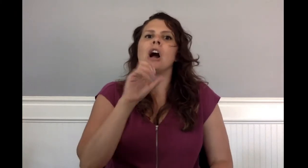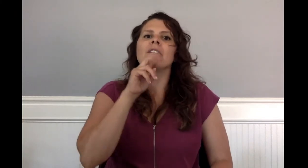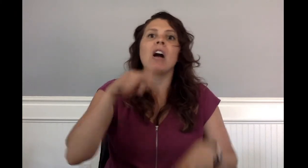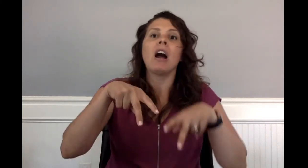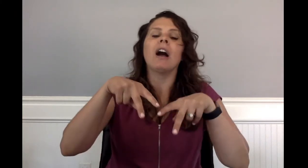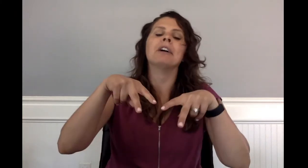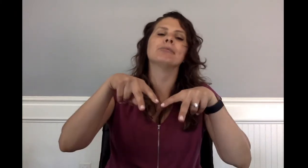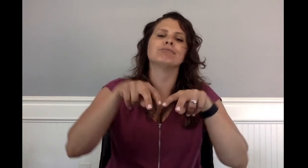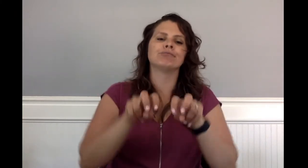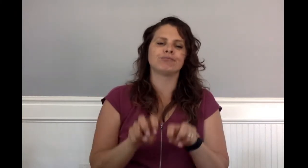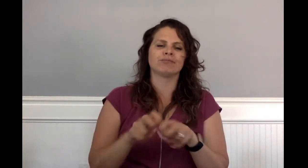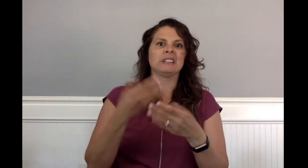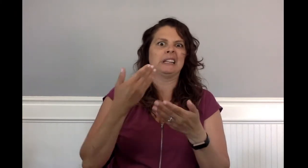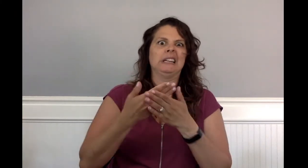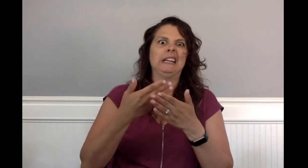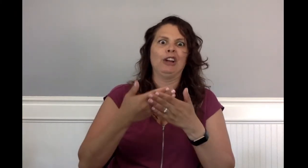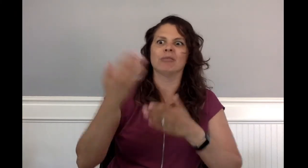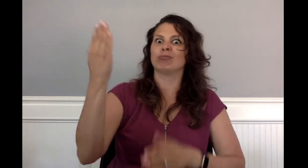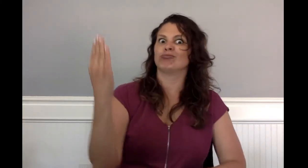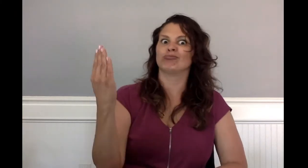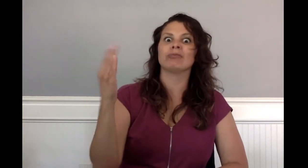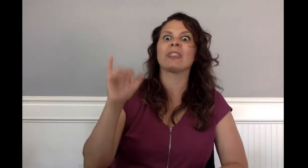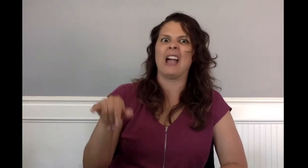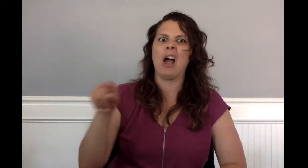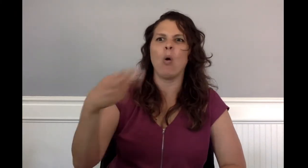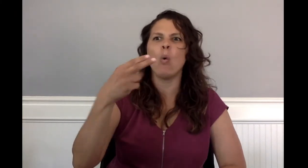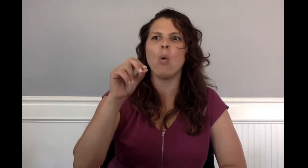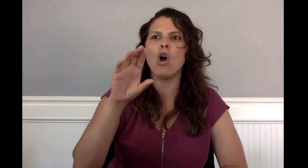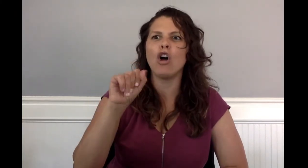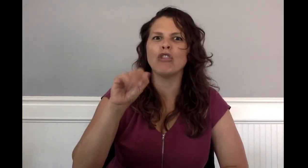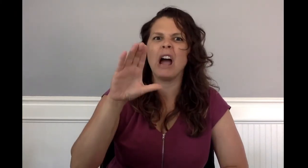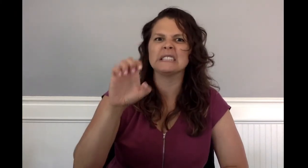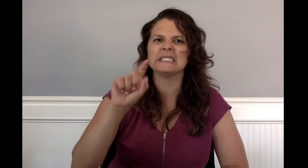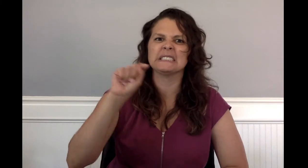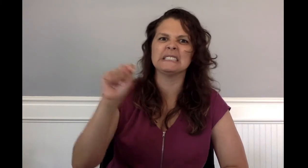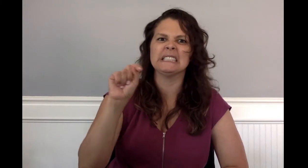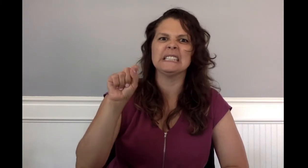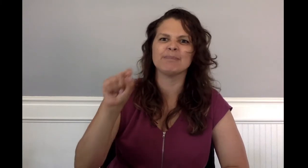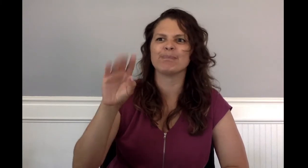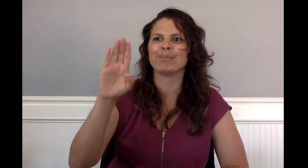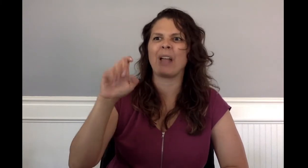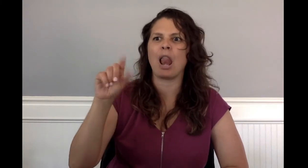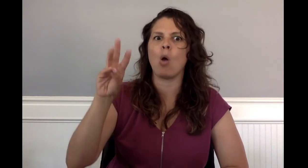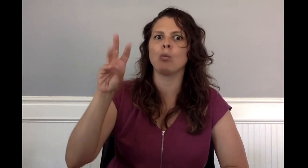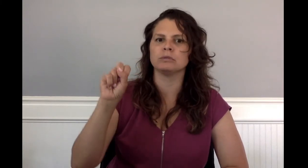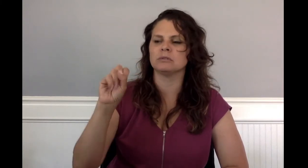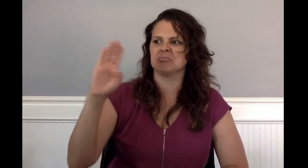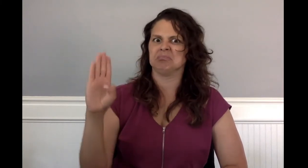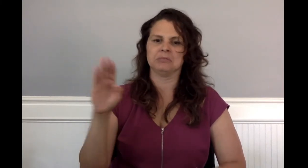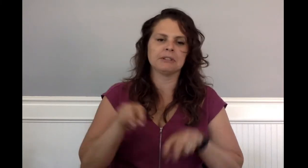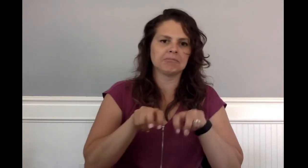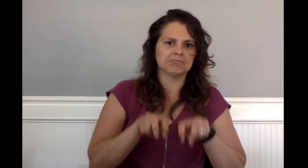Charlie and Frog sat down next to Horace T. Bellows.